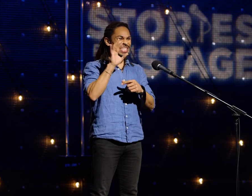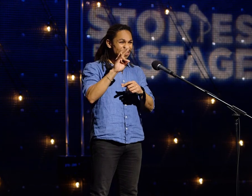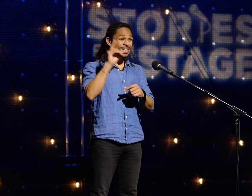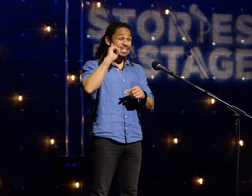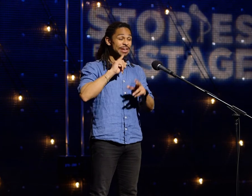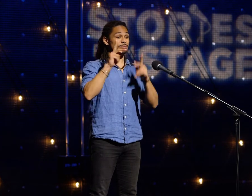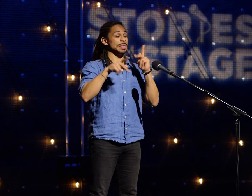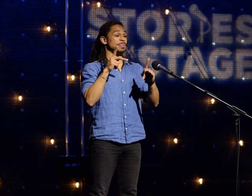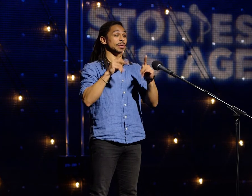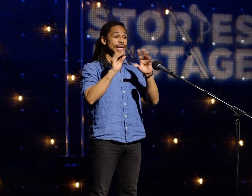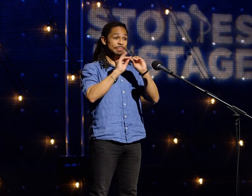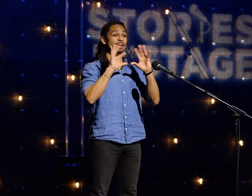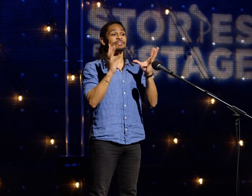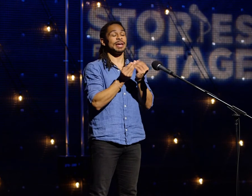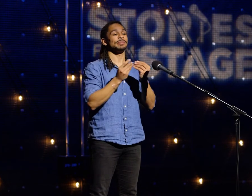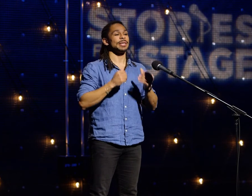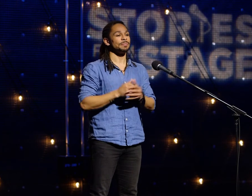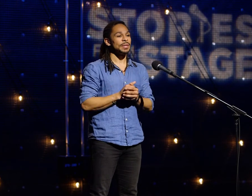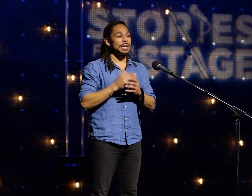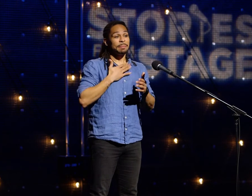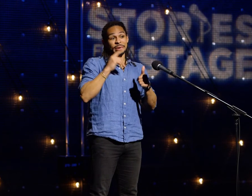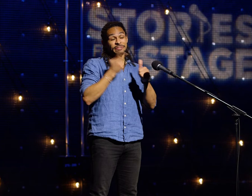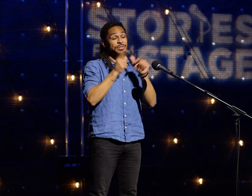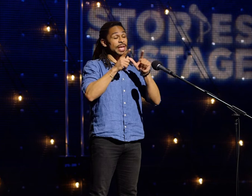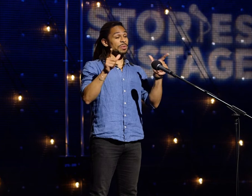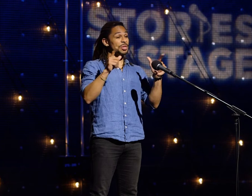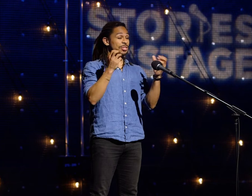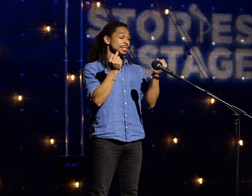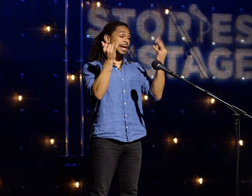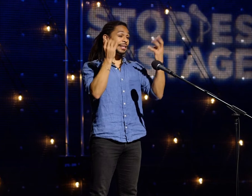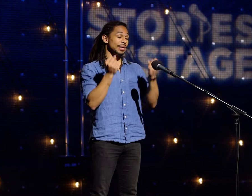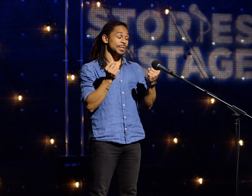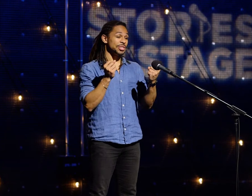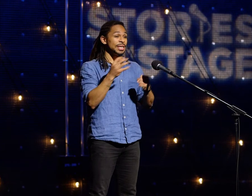seven deaf people in my family. My first language is sign language,